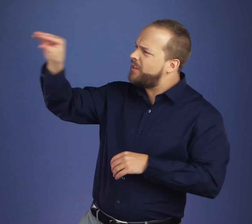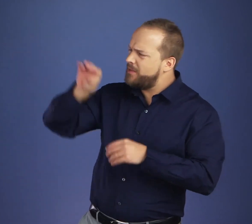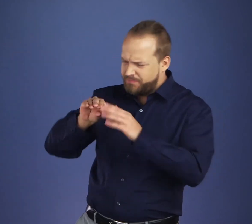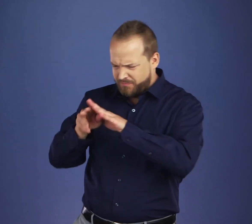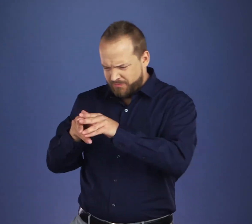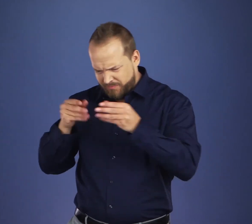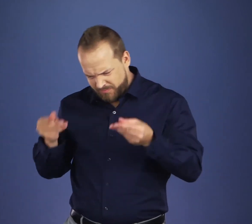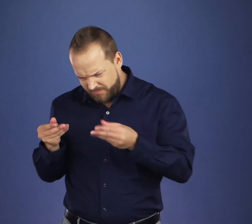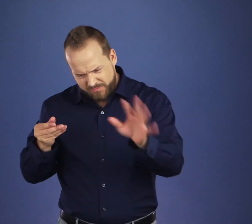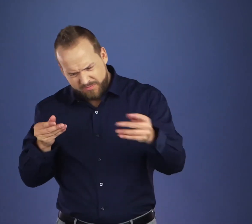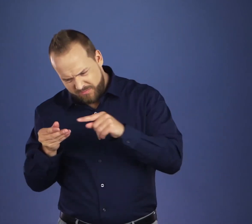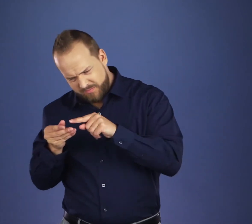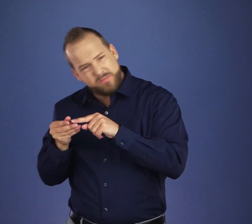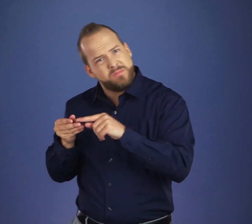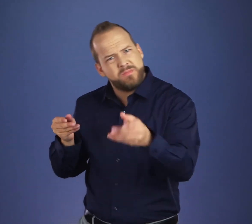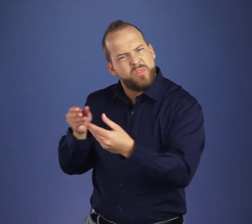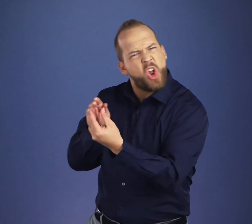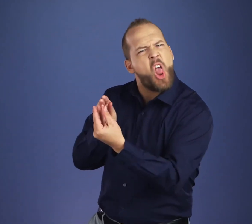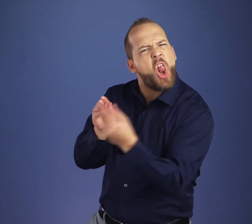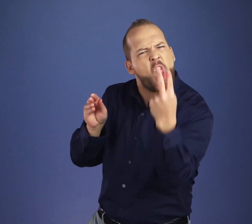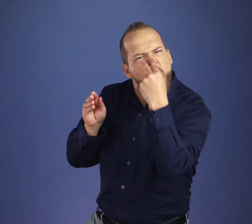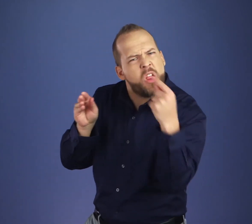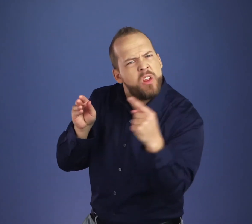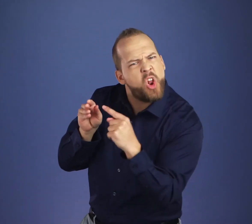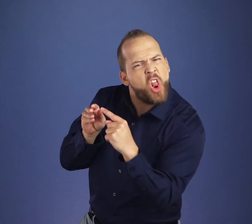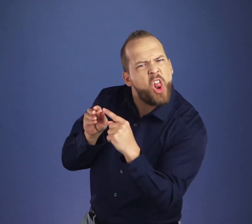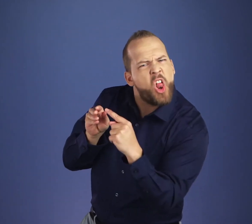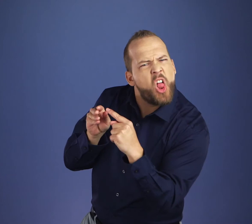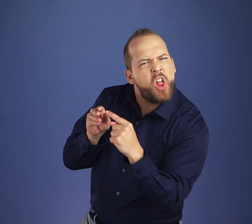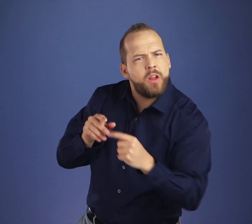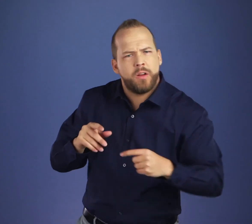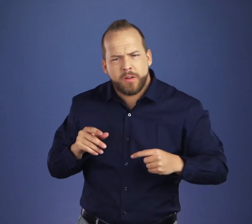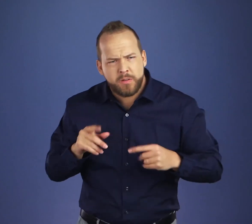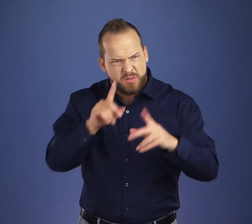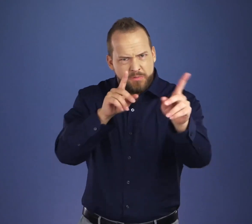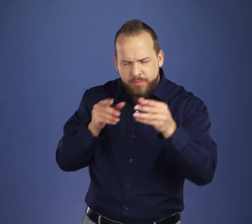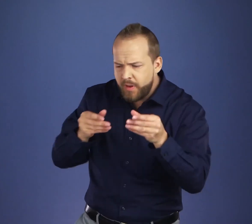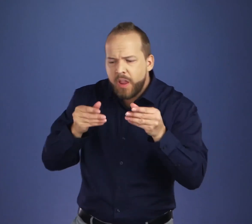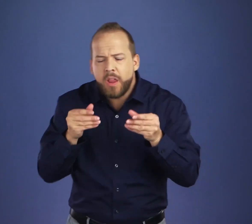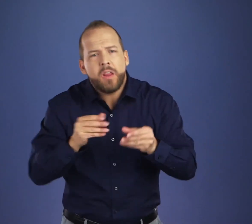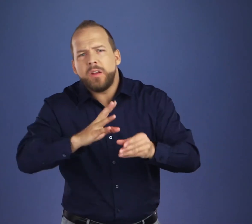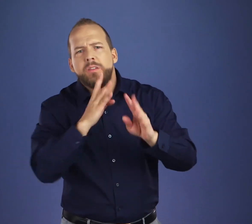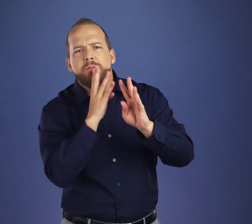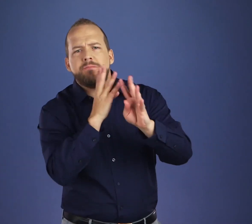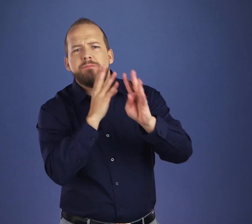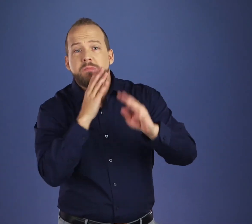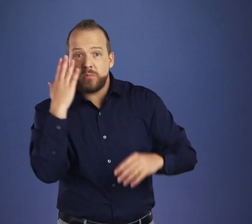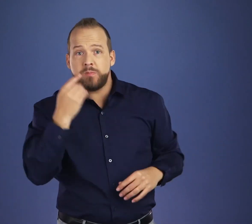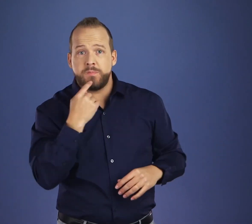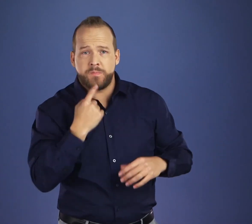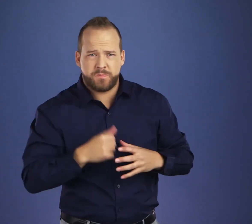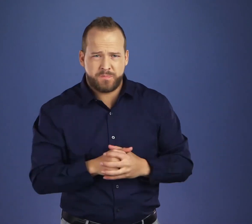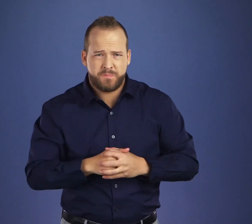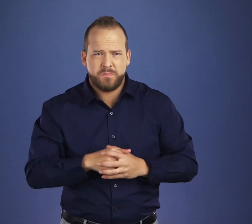He reached over to a bookshelf and took up a sheaf of papers. On top of them lay the foreword to the book